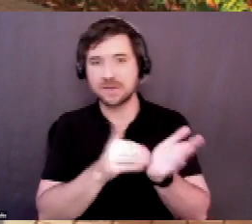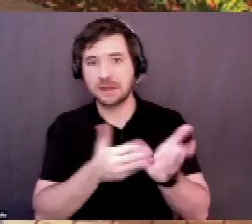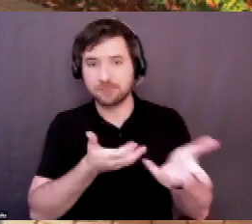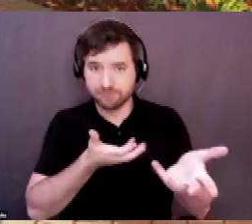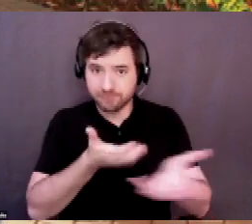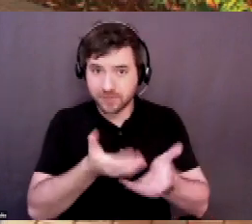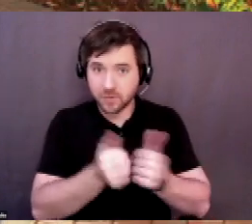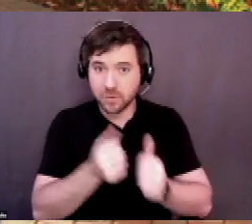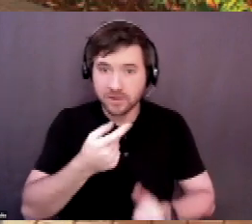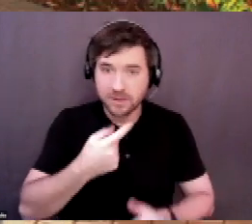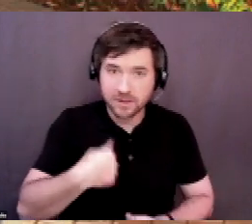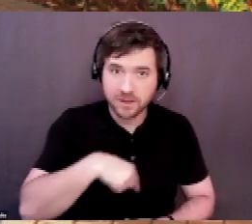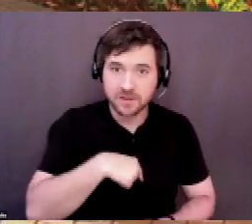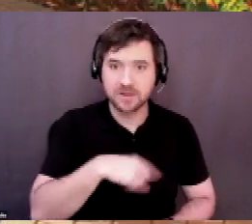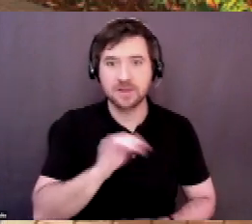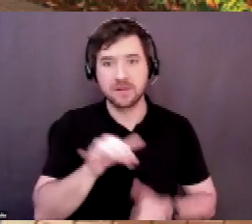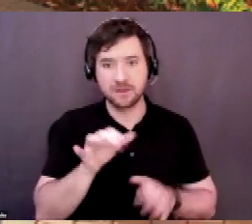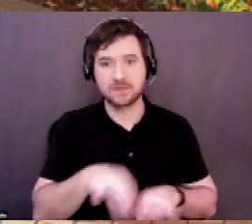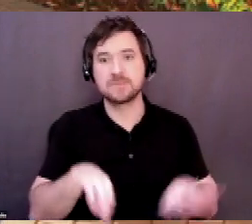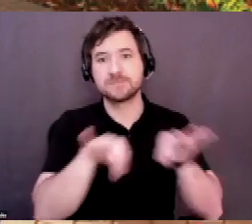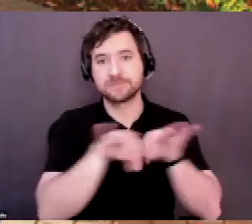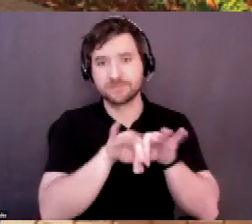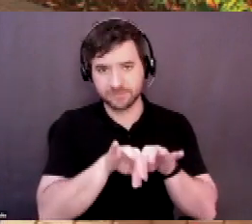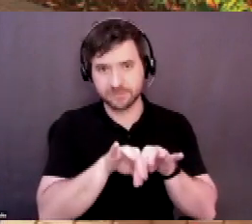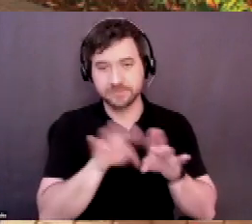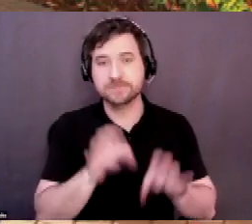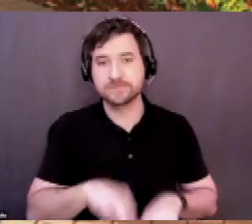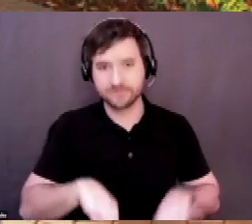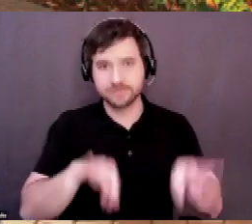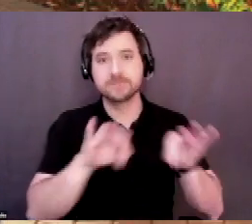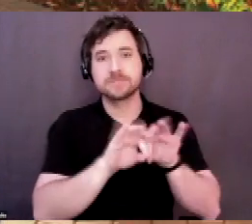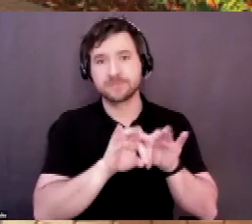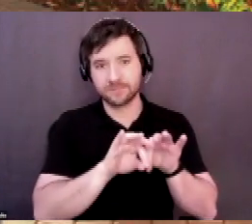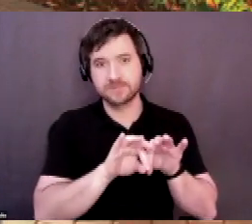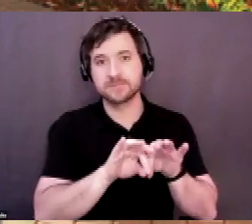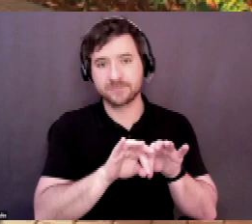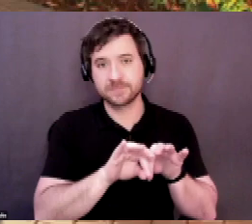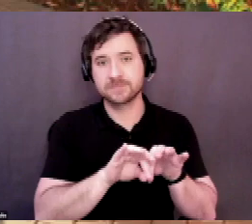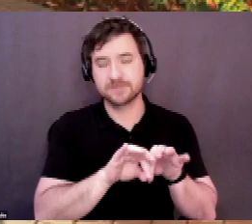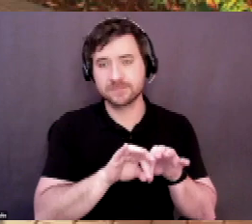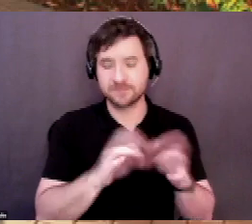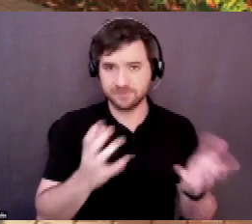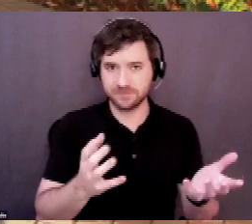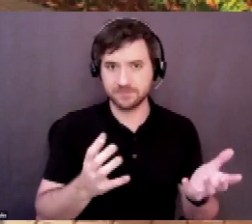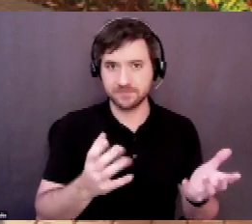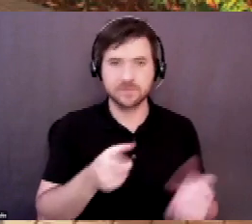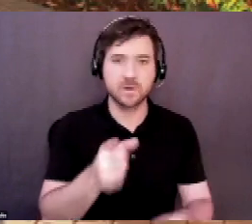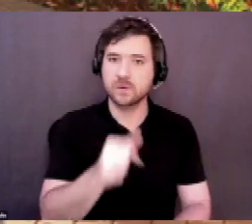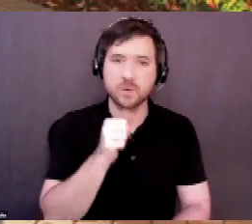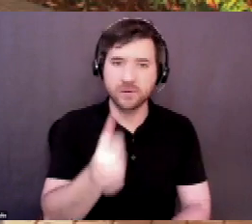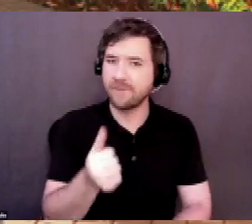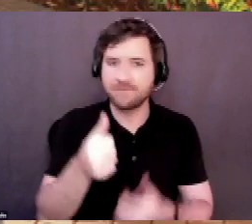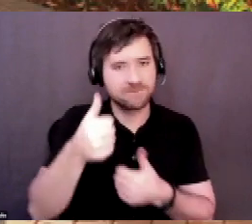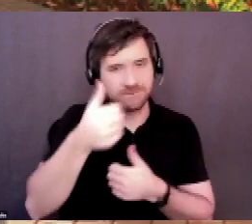us matters so much because you don't forget what happens in the postpartum period.